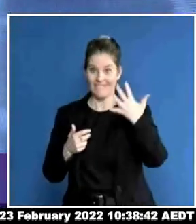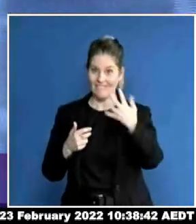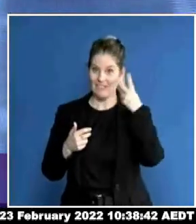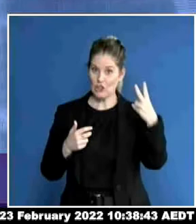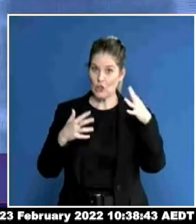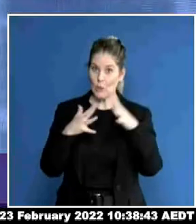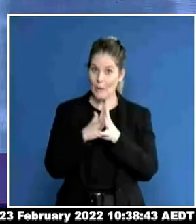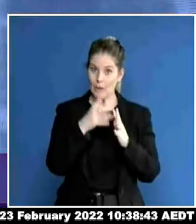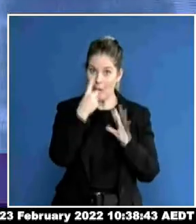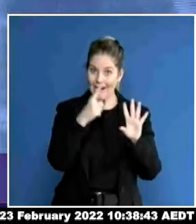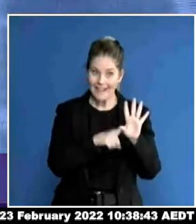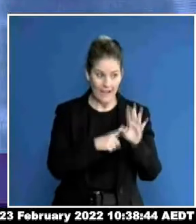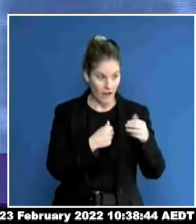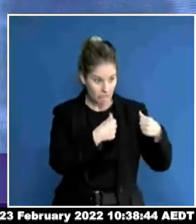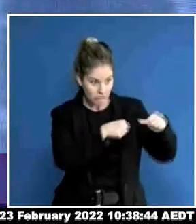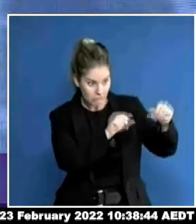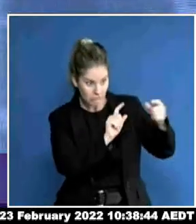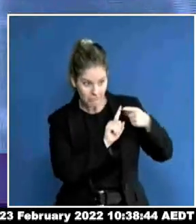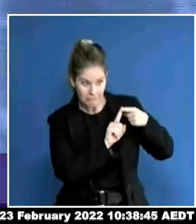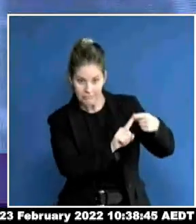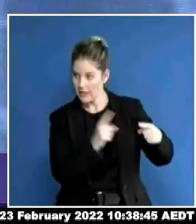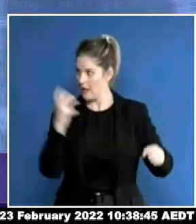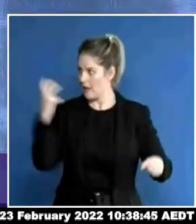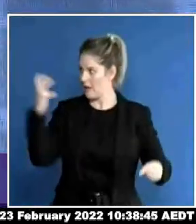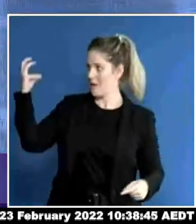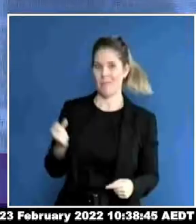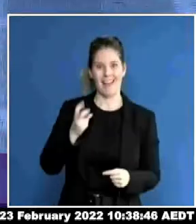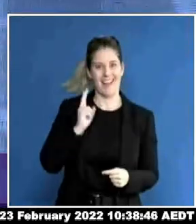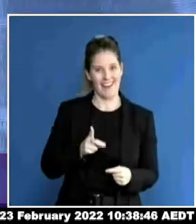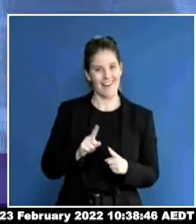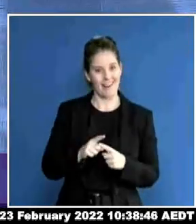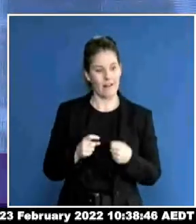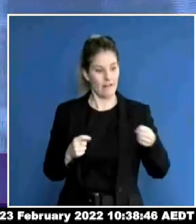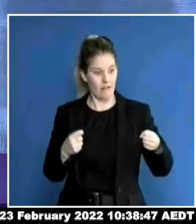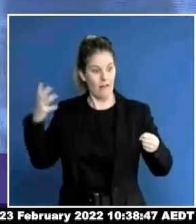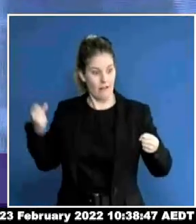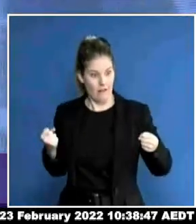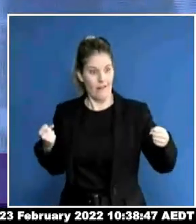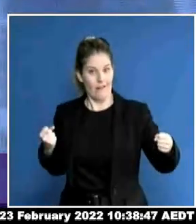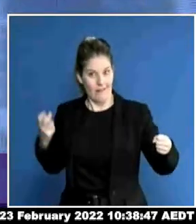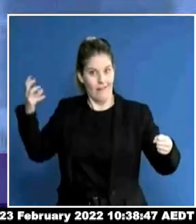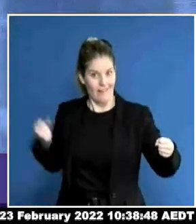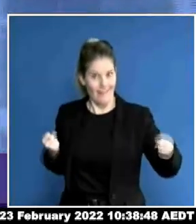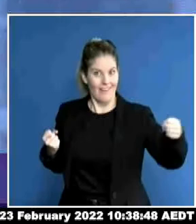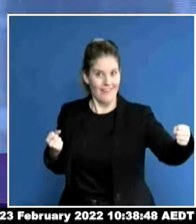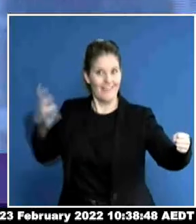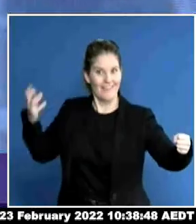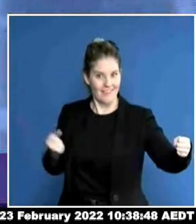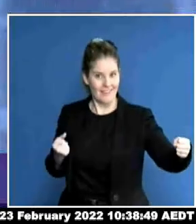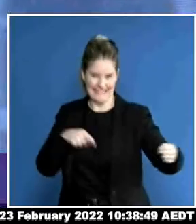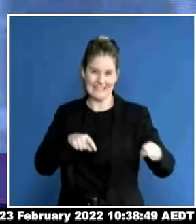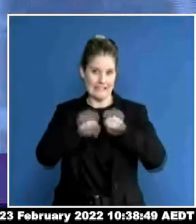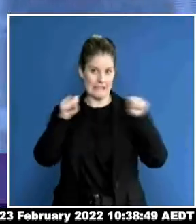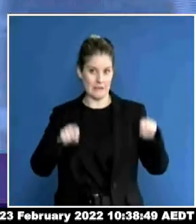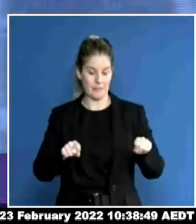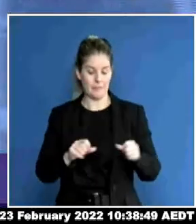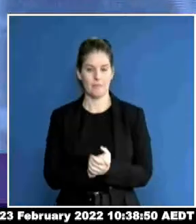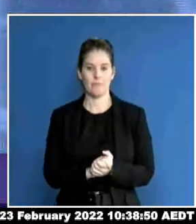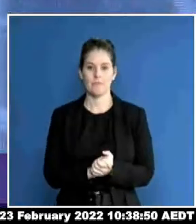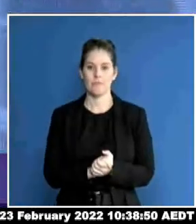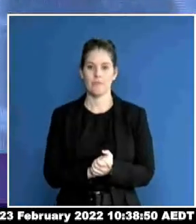Ms Suzanne Colbert, the former CEO of the Australian Network on Disability, AND, said